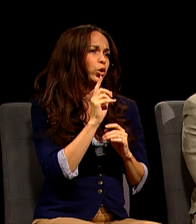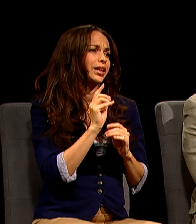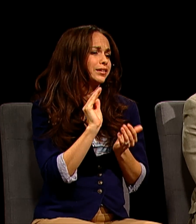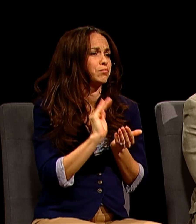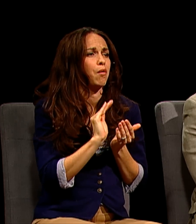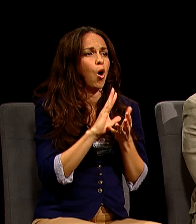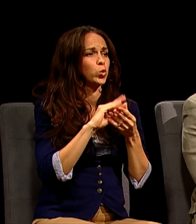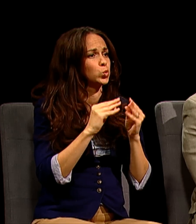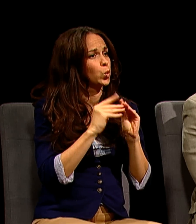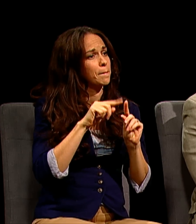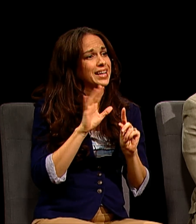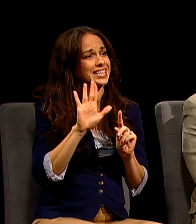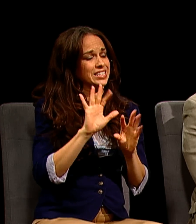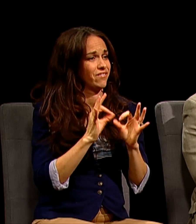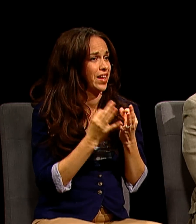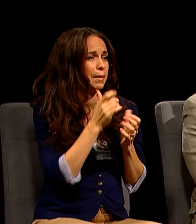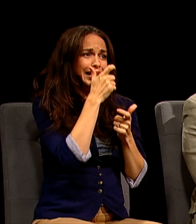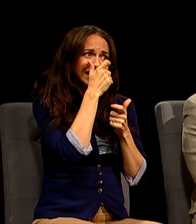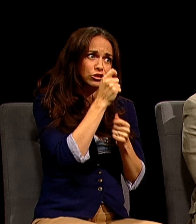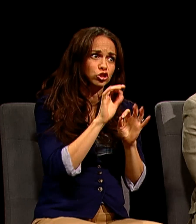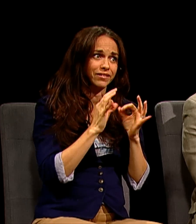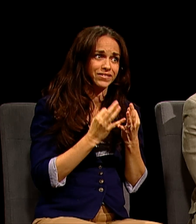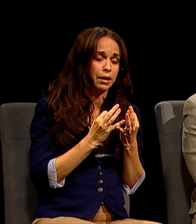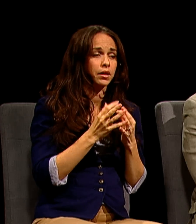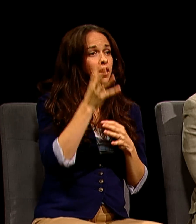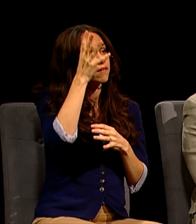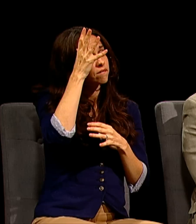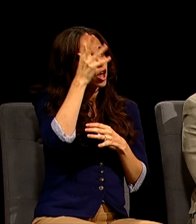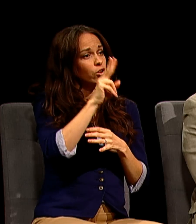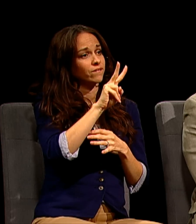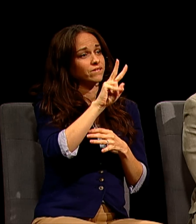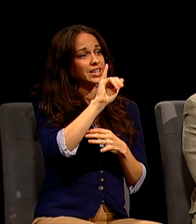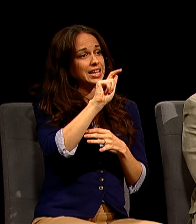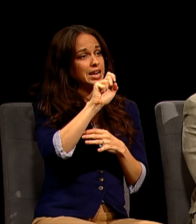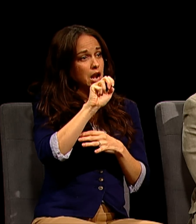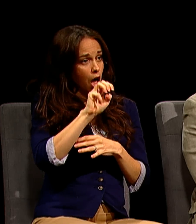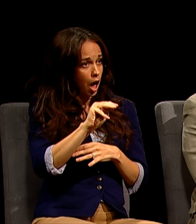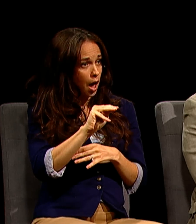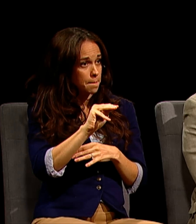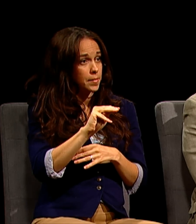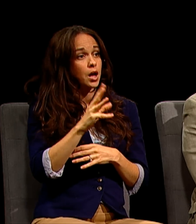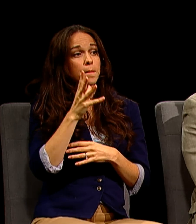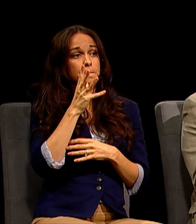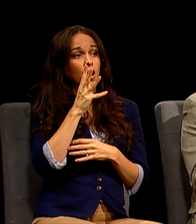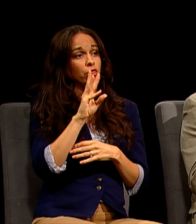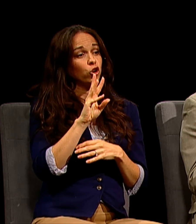an interesting family. Father is from Vietnam, Vietnamese immigrant. Mother is a Hispanic from West Texas.